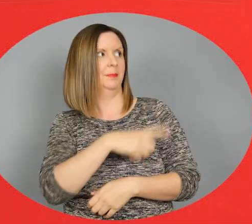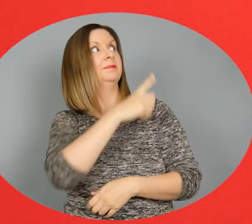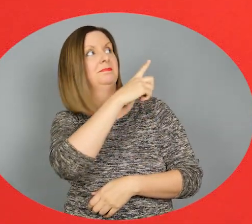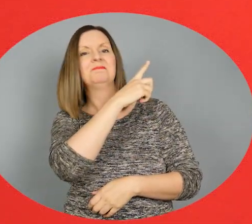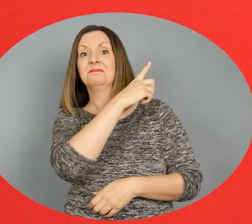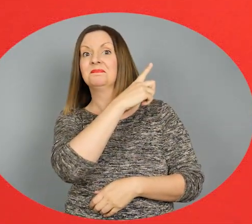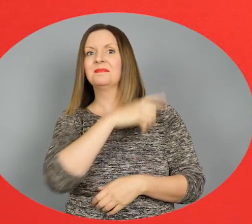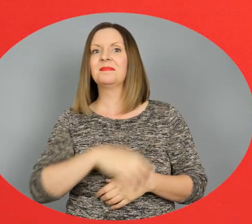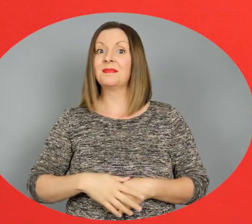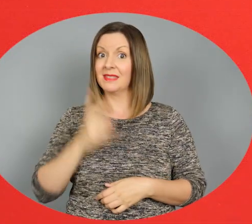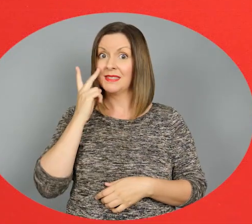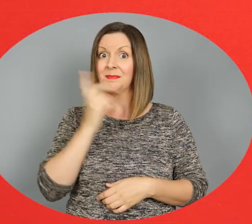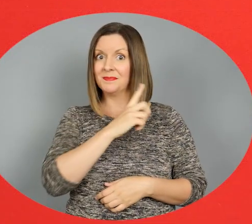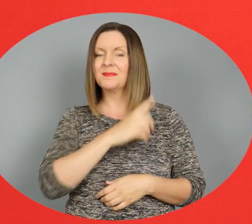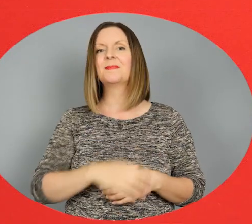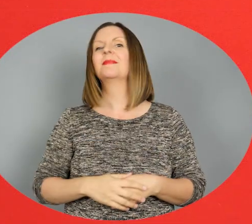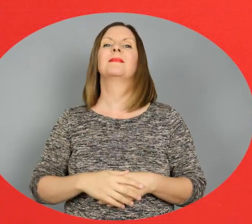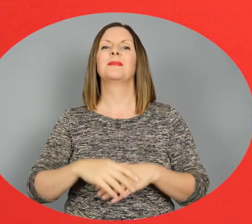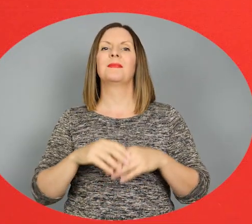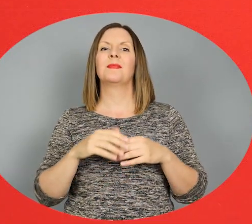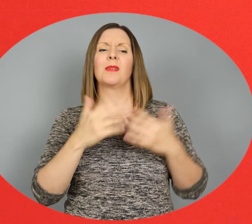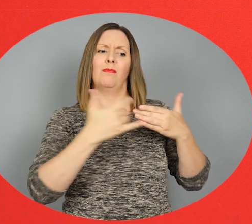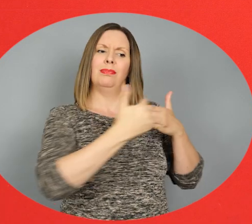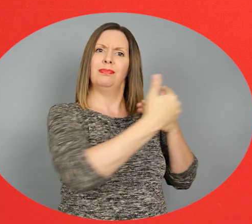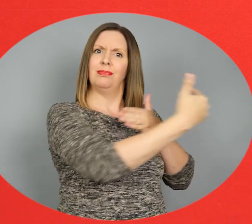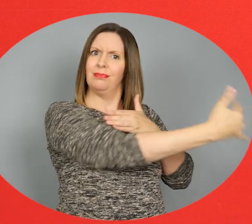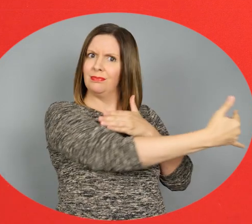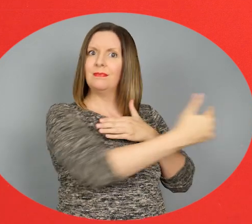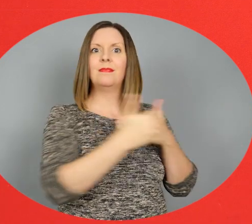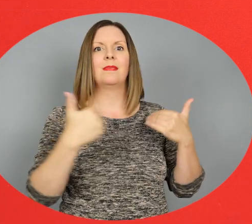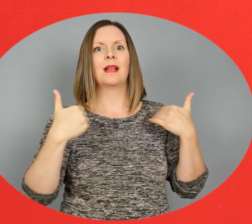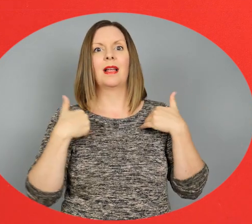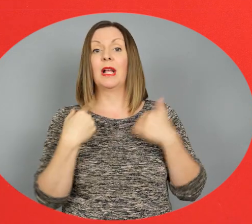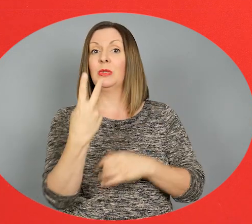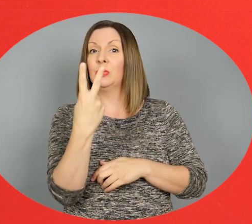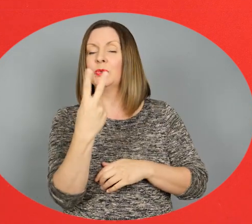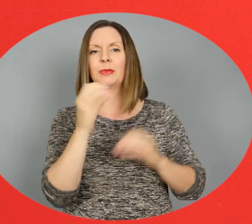10 of them face up, placing the first one under the 3rd stack of tiles, and then lining